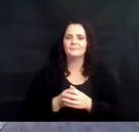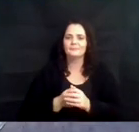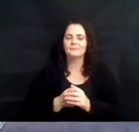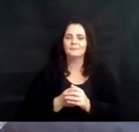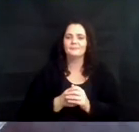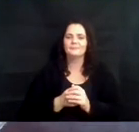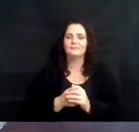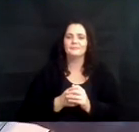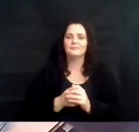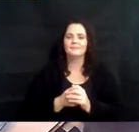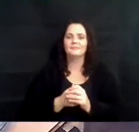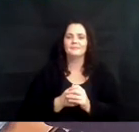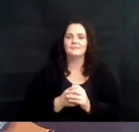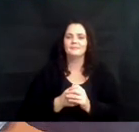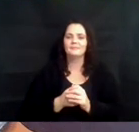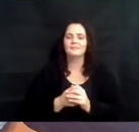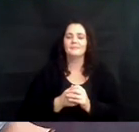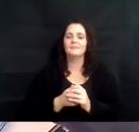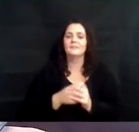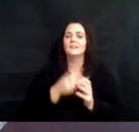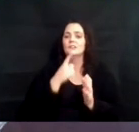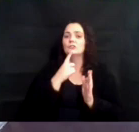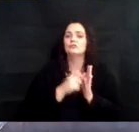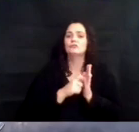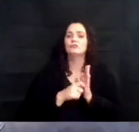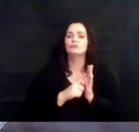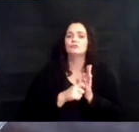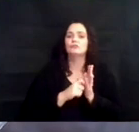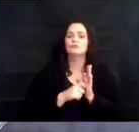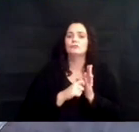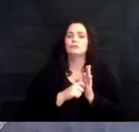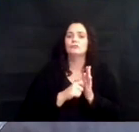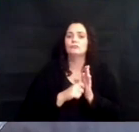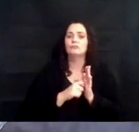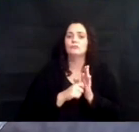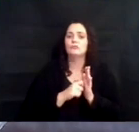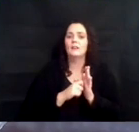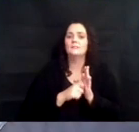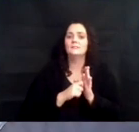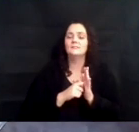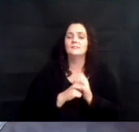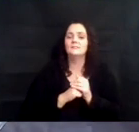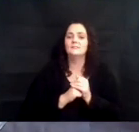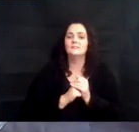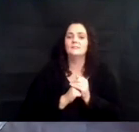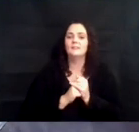I'm going to erase more from the top because we've shut that water off now.